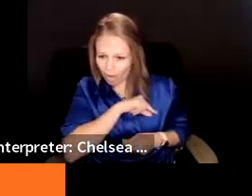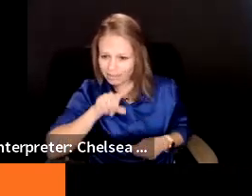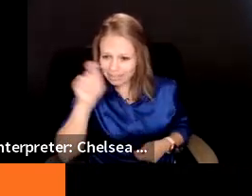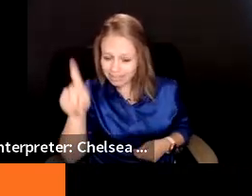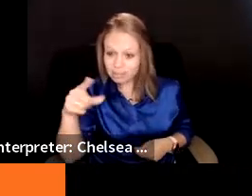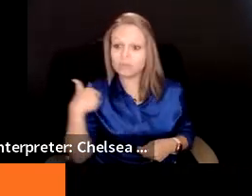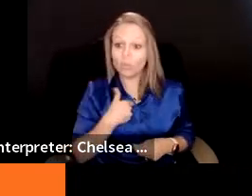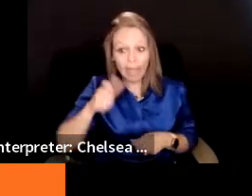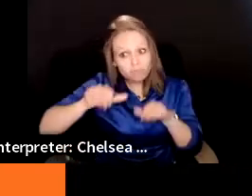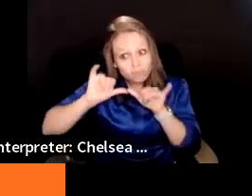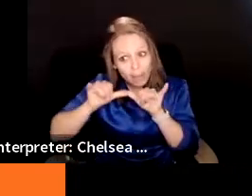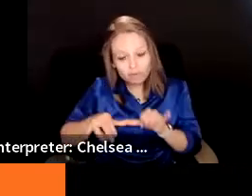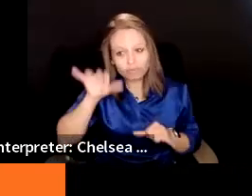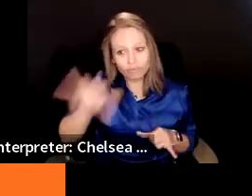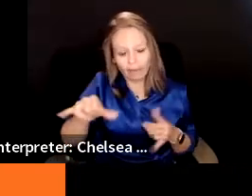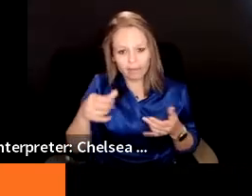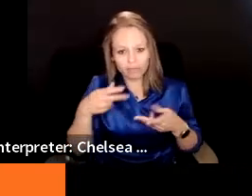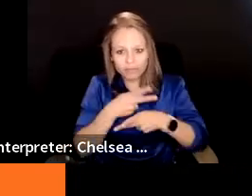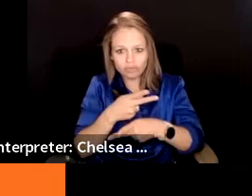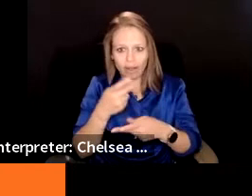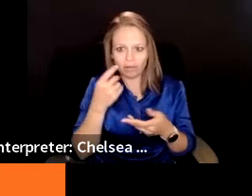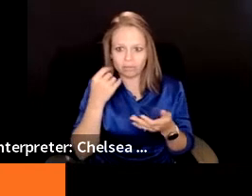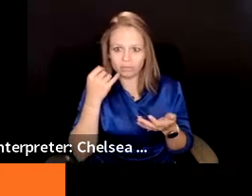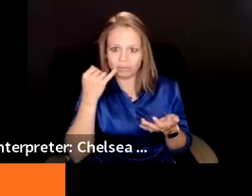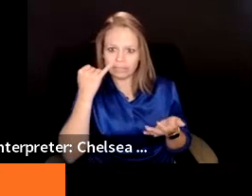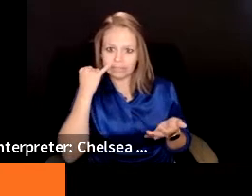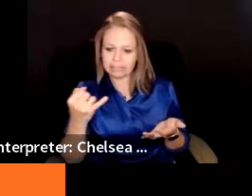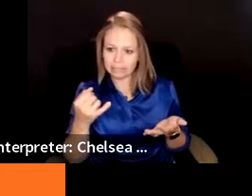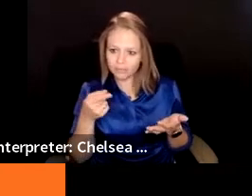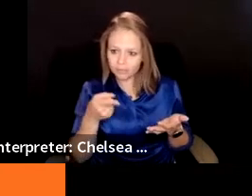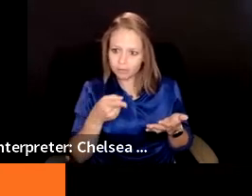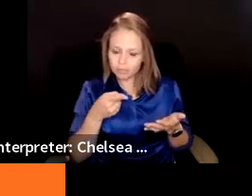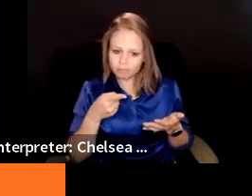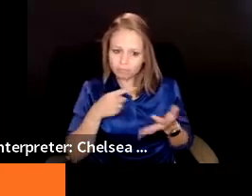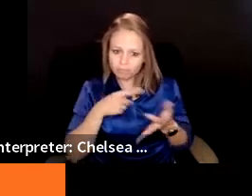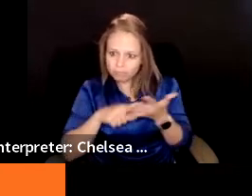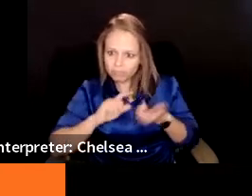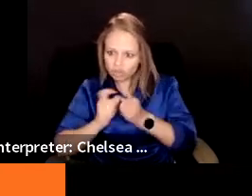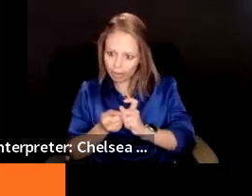to make sure we are truly helping those who have a substance abuse disorder.